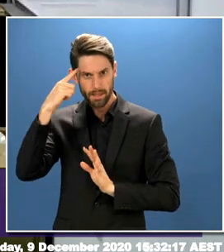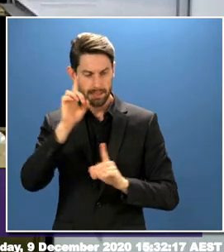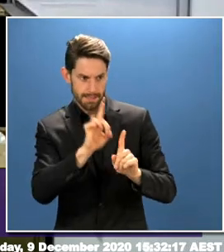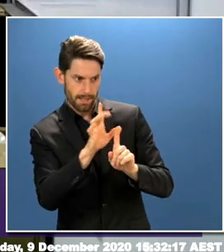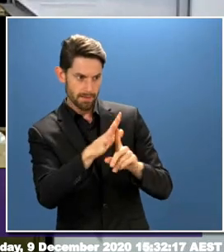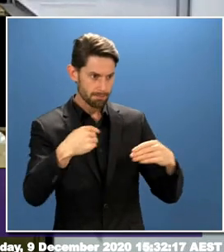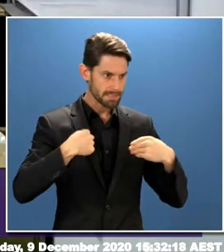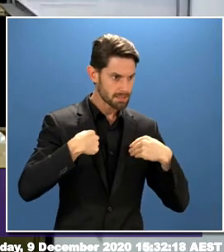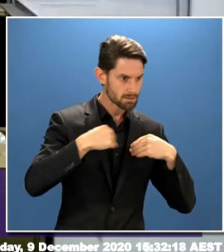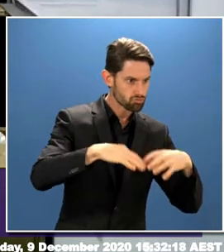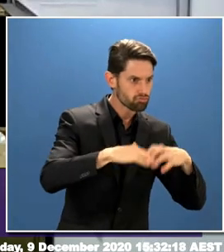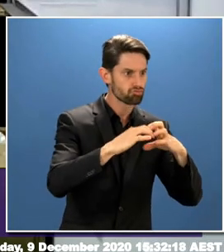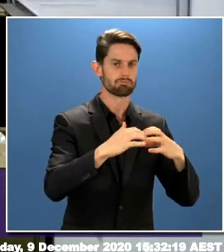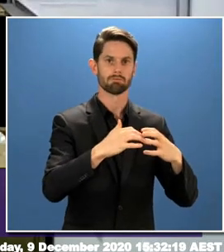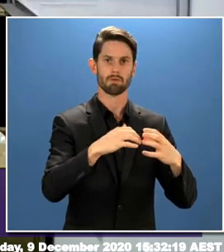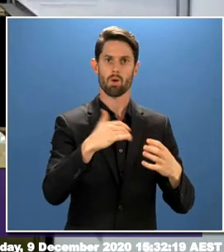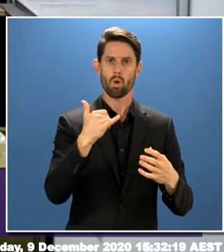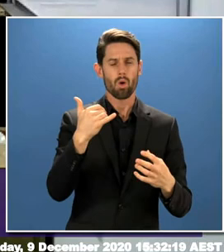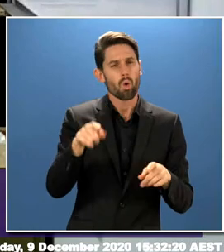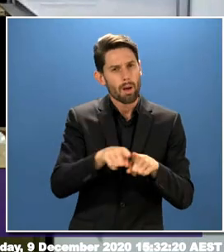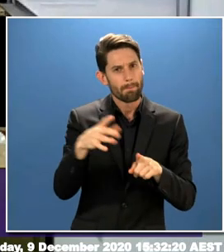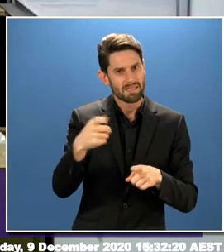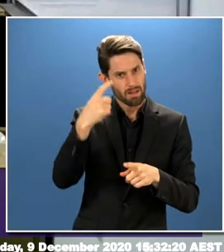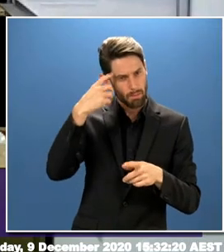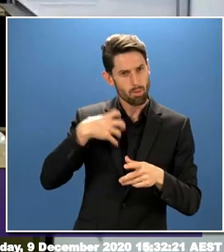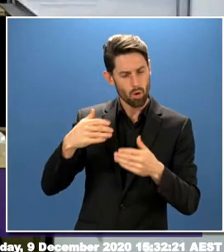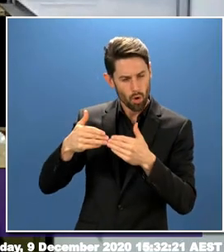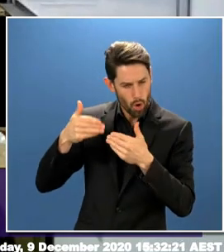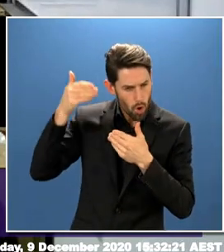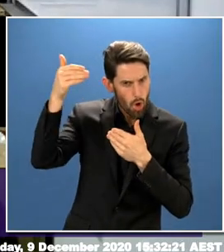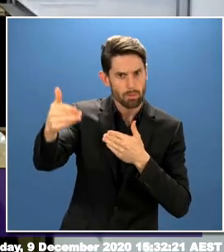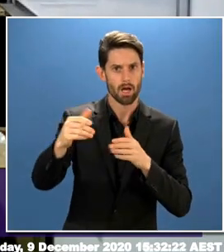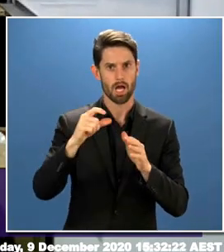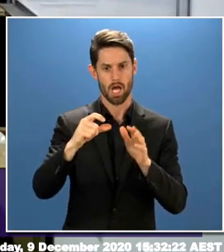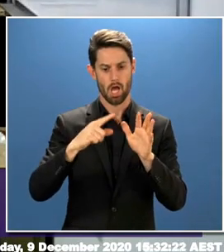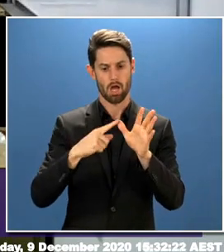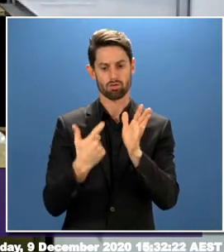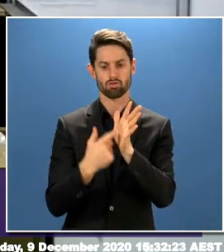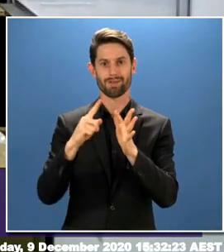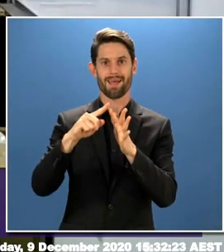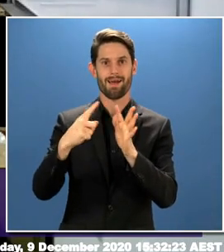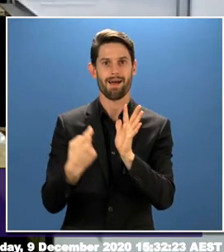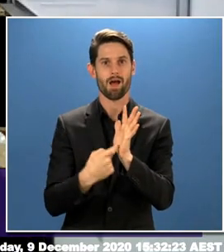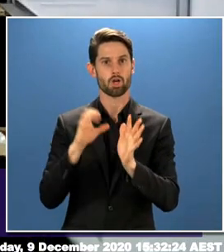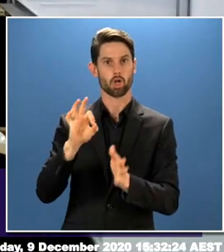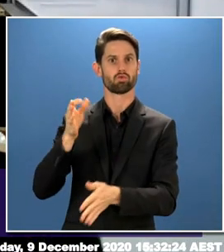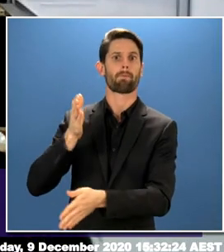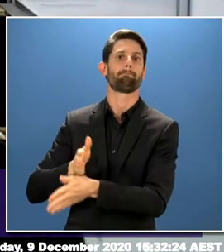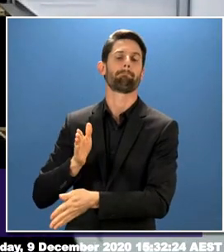We have to start talking about career and a lot of the research shows it has to be early on. And that's what we found in the stage one as well.